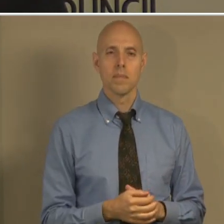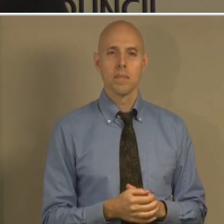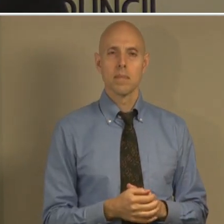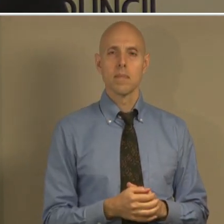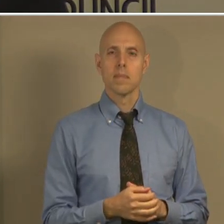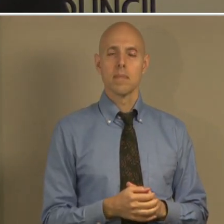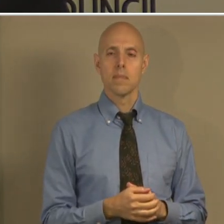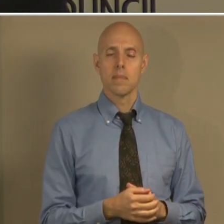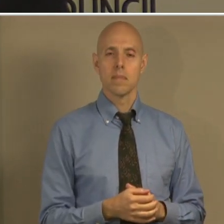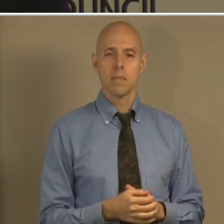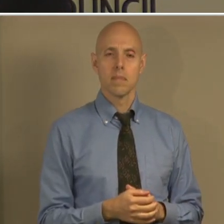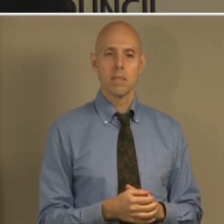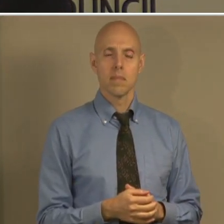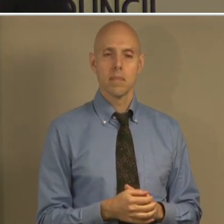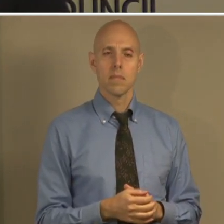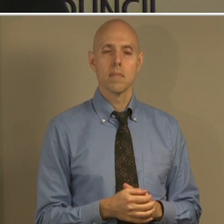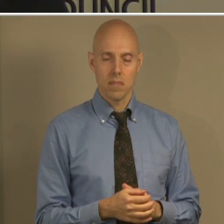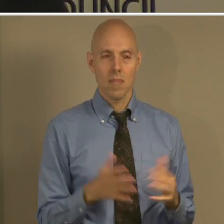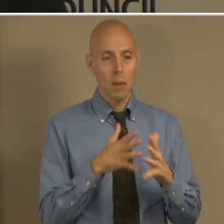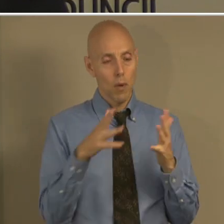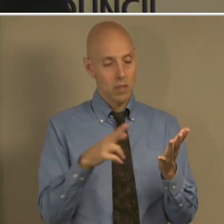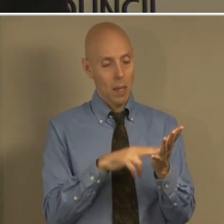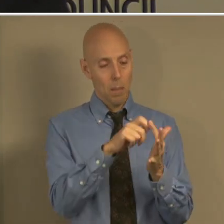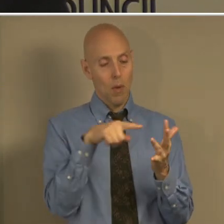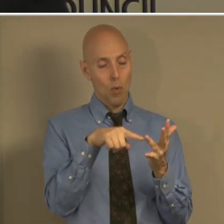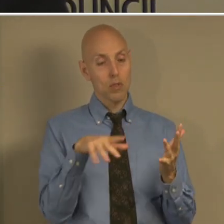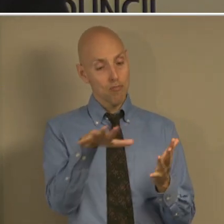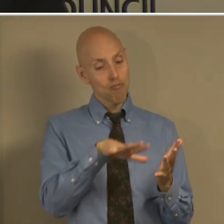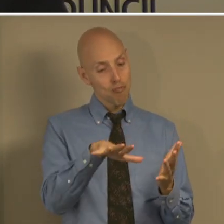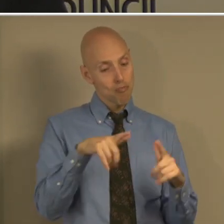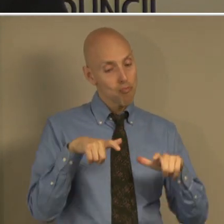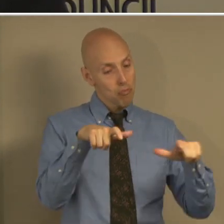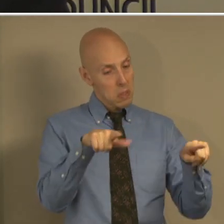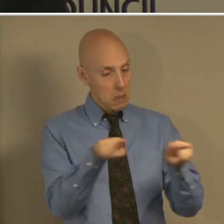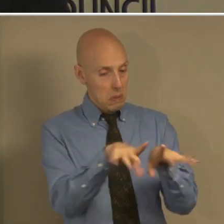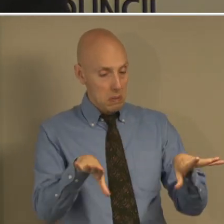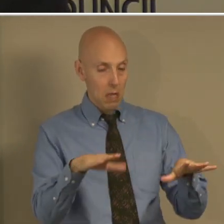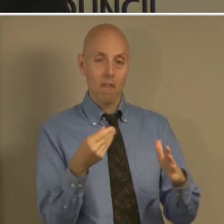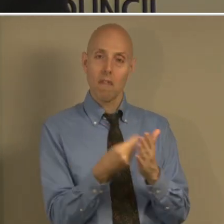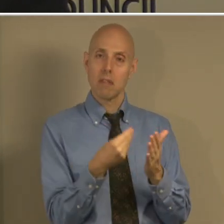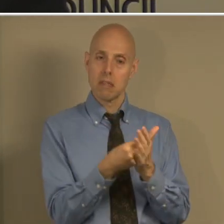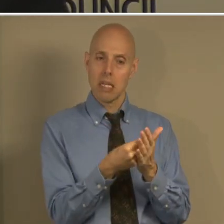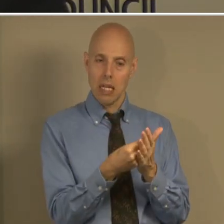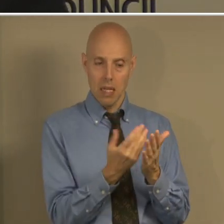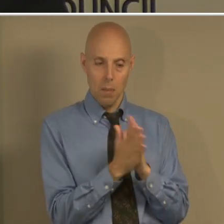You'll see that the majority of our NPOs, around 500, have level funding. Maintaining investment at current levels.